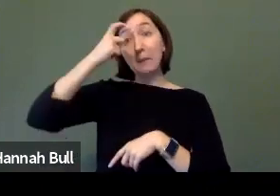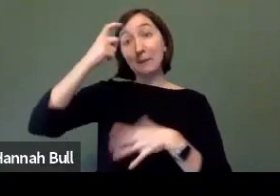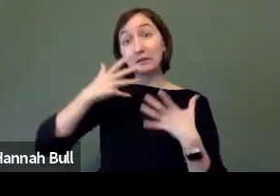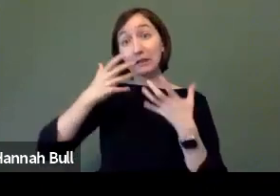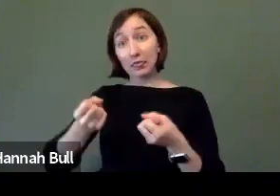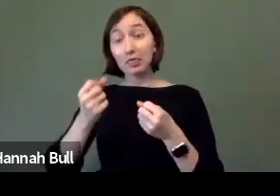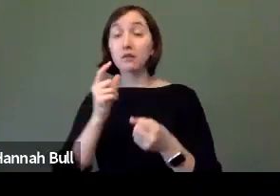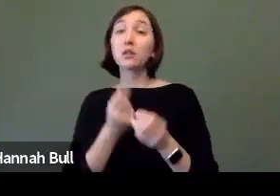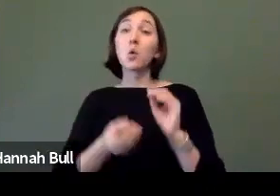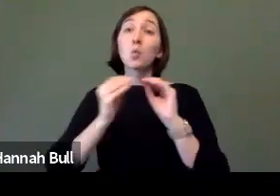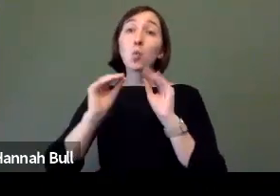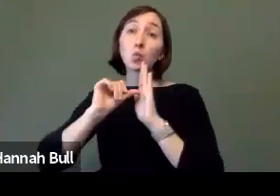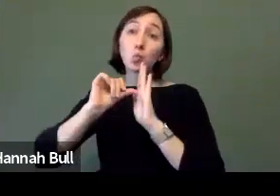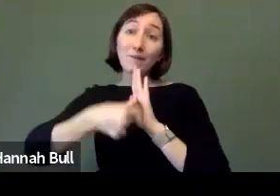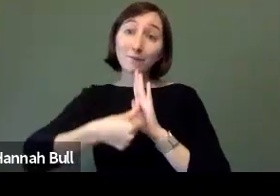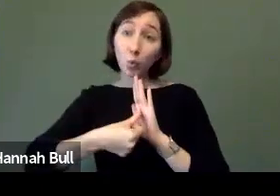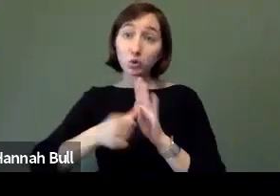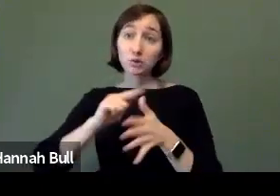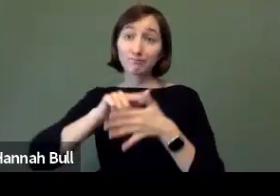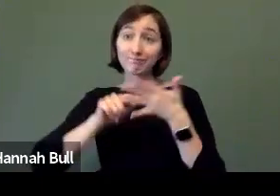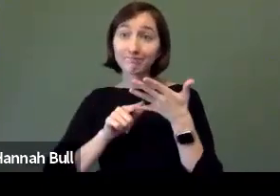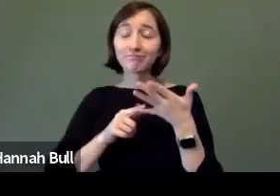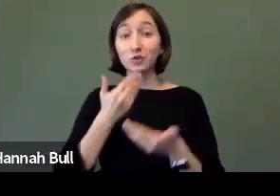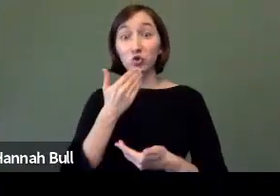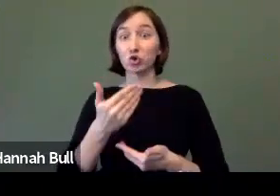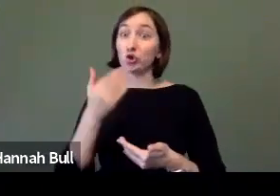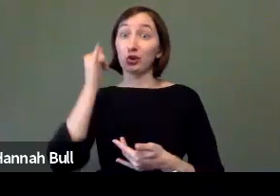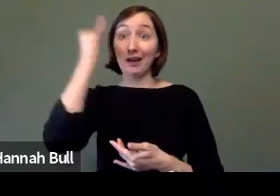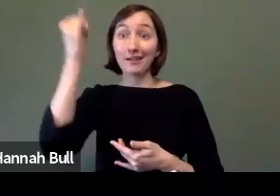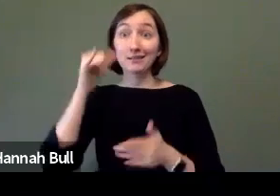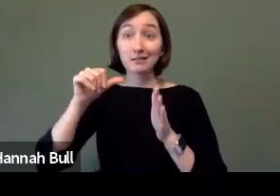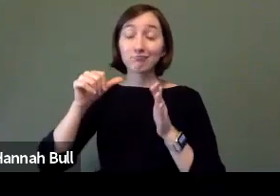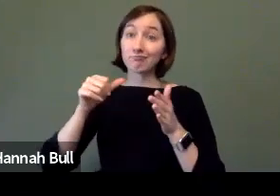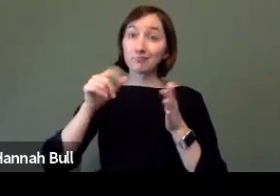This is good to print out and post in places you can see it.